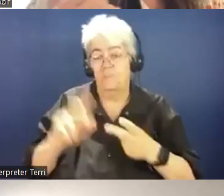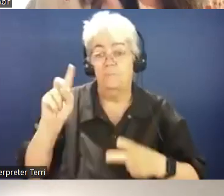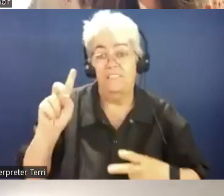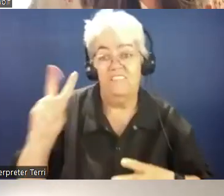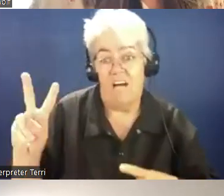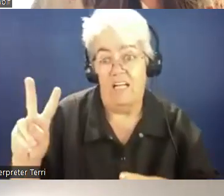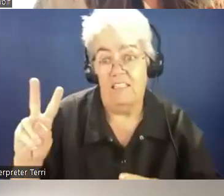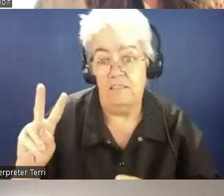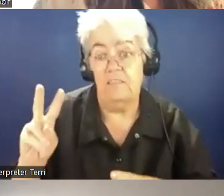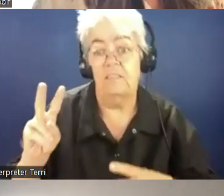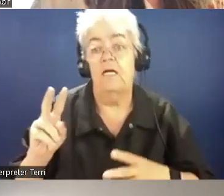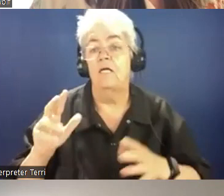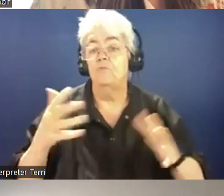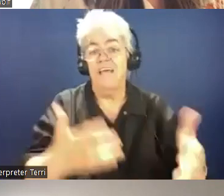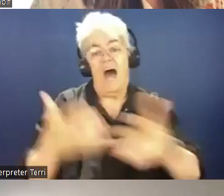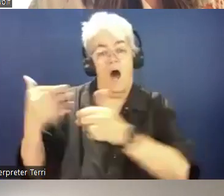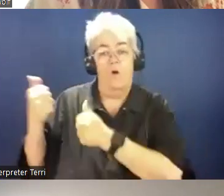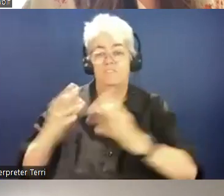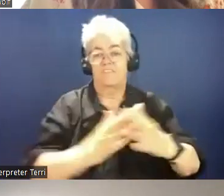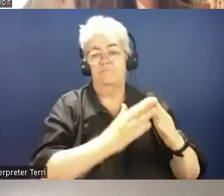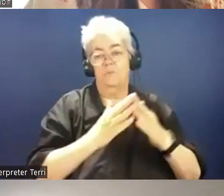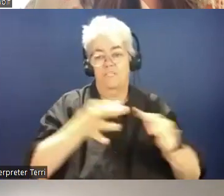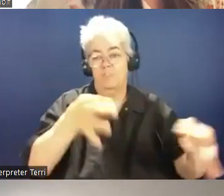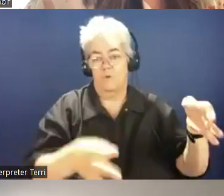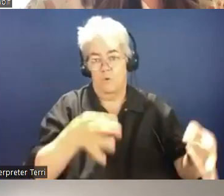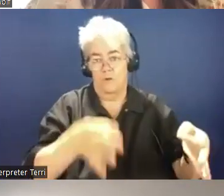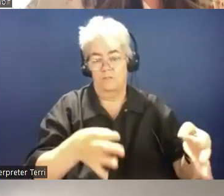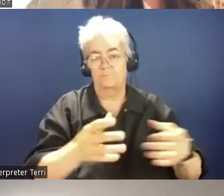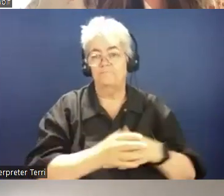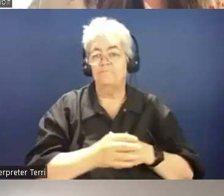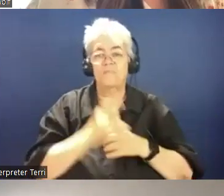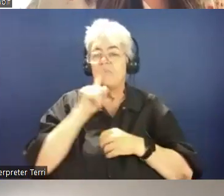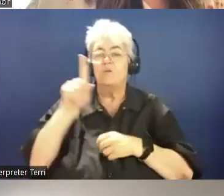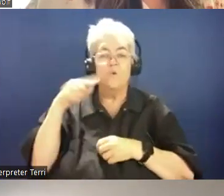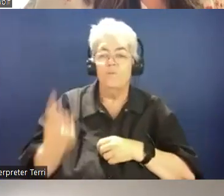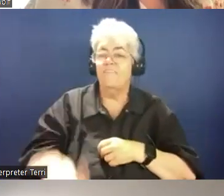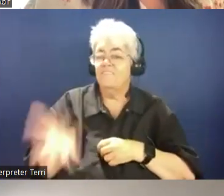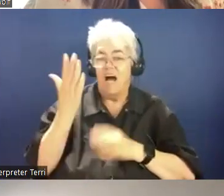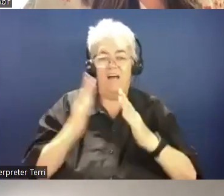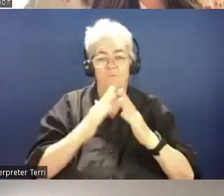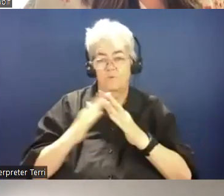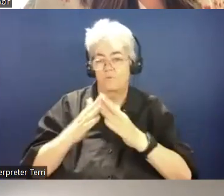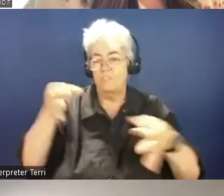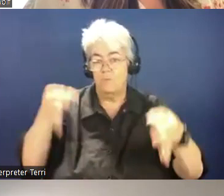out of municipal court. There are only 5 municipalities, out of the I'm forgetting the